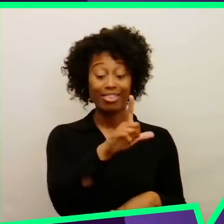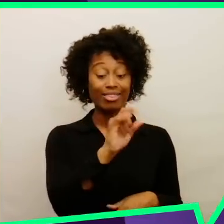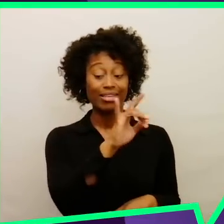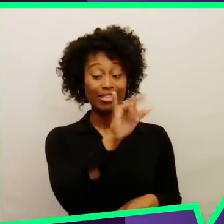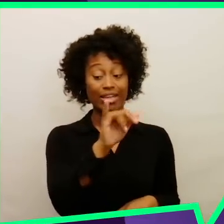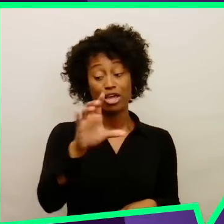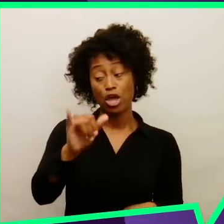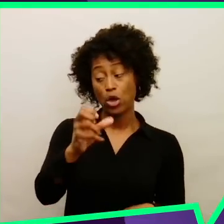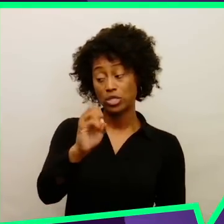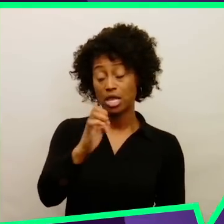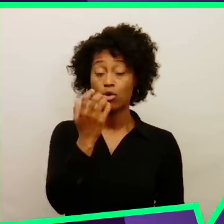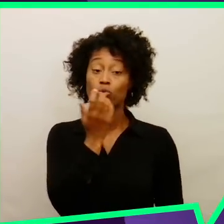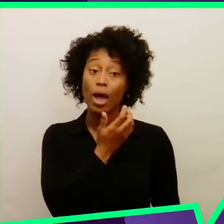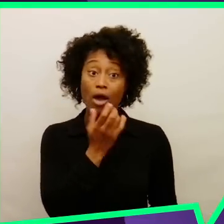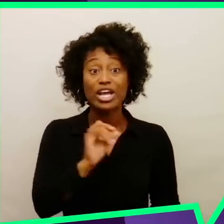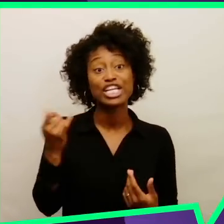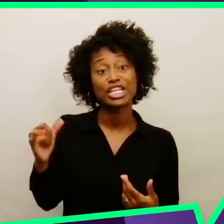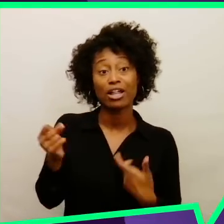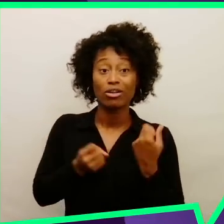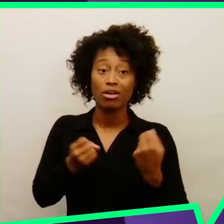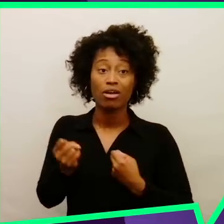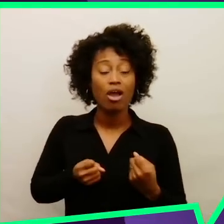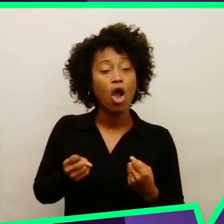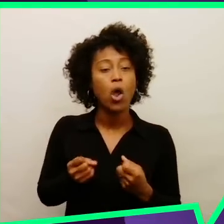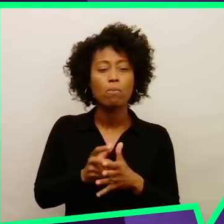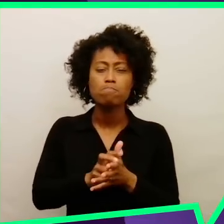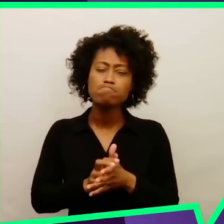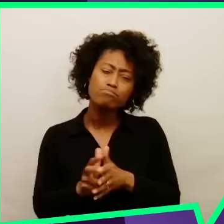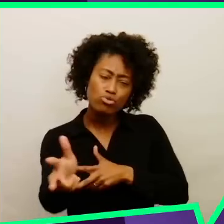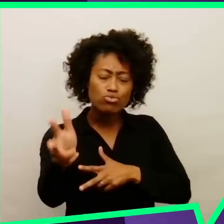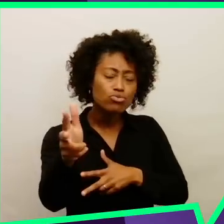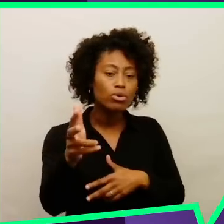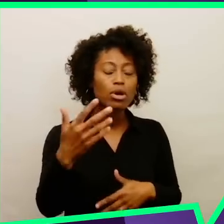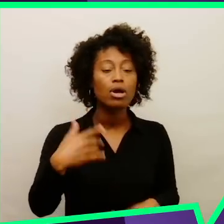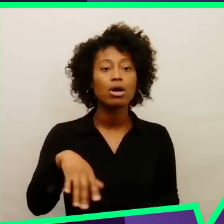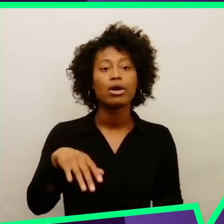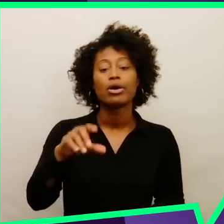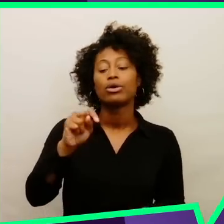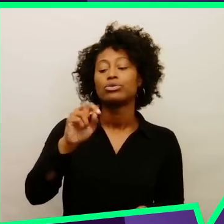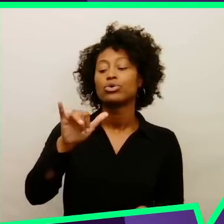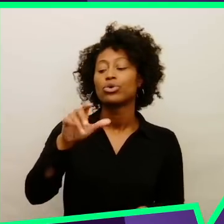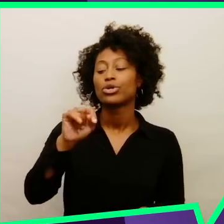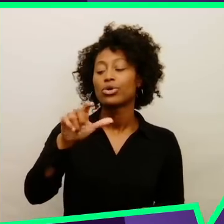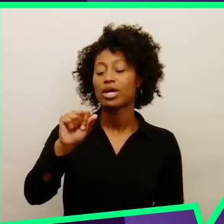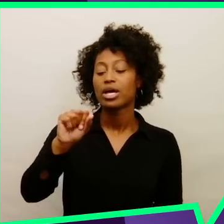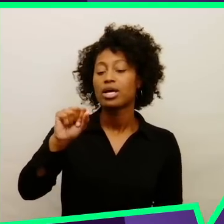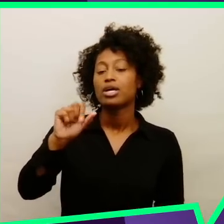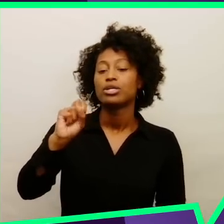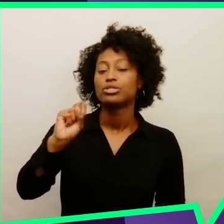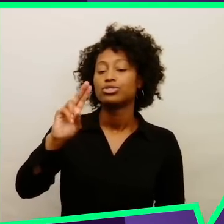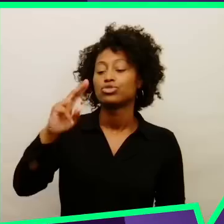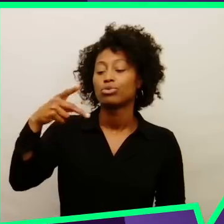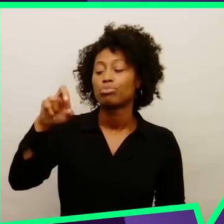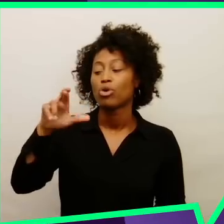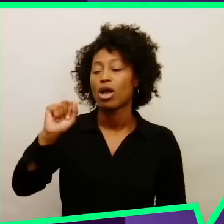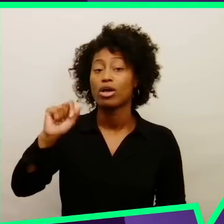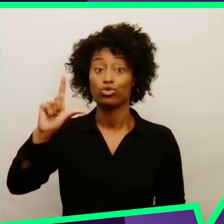Lily and Jose, that yellow car really pulled it out, the Toyota Supra, the 2020 Toyota Supra.